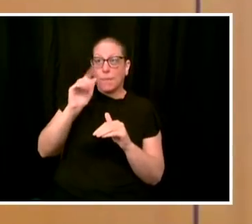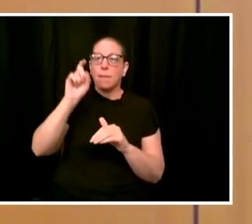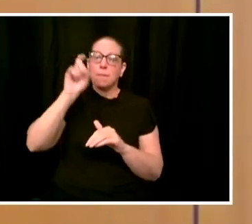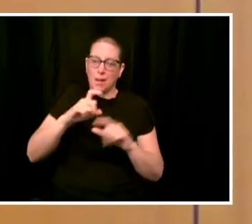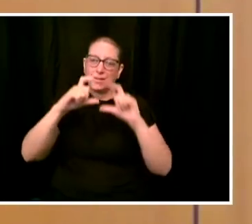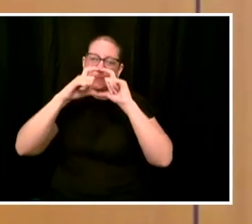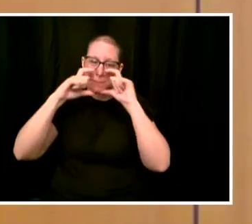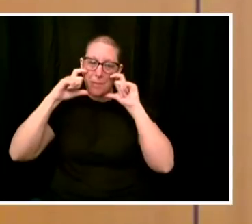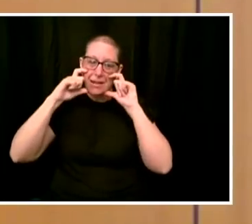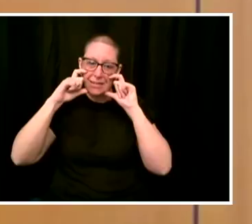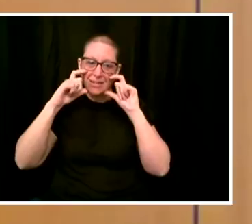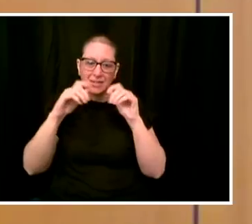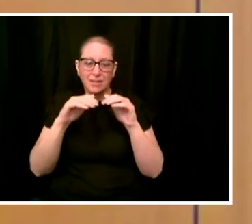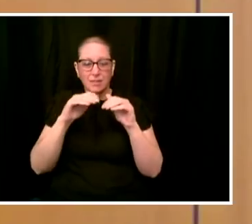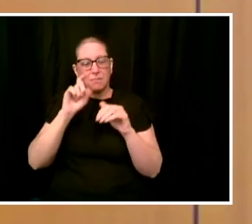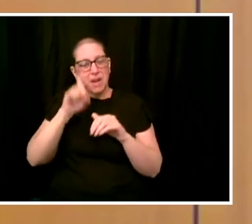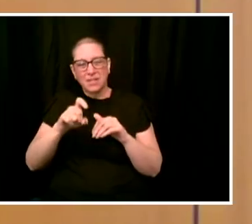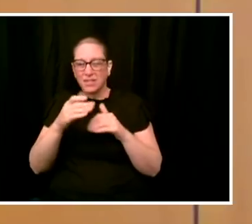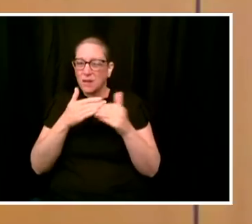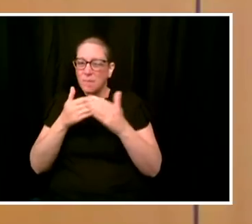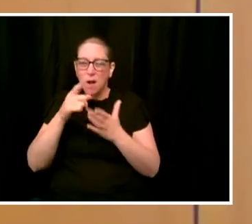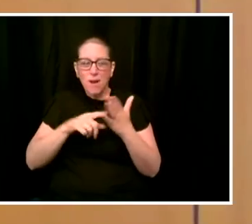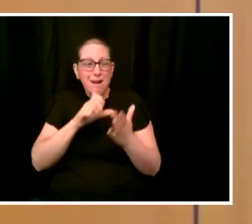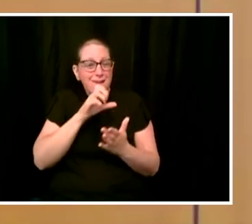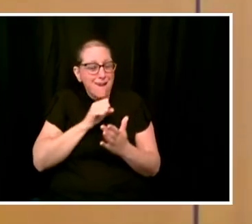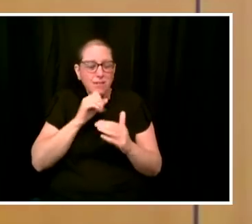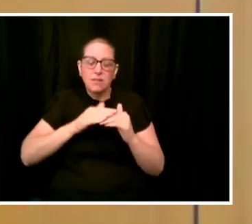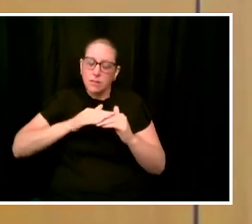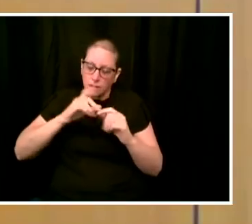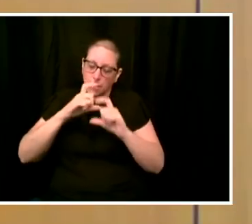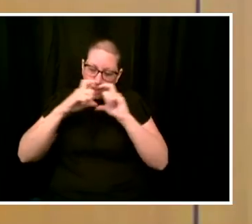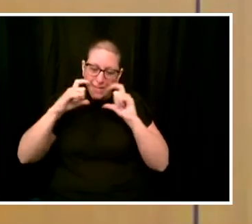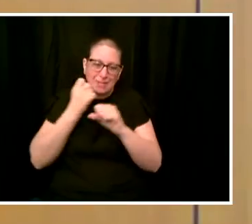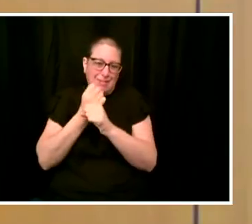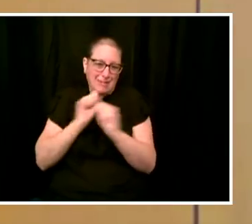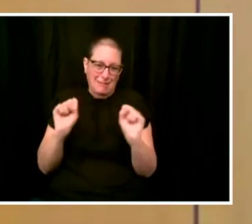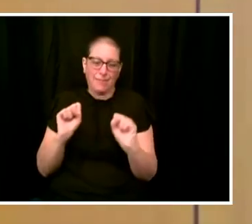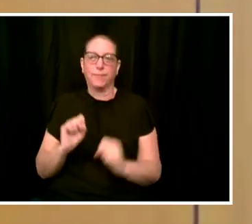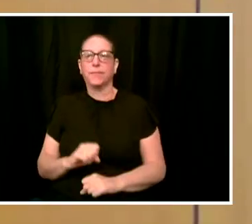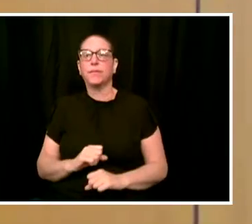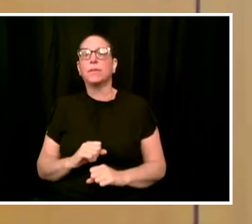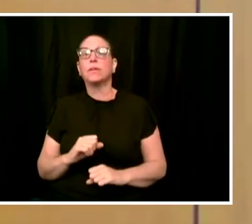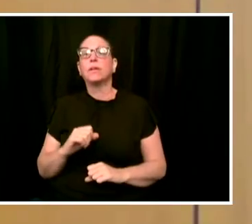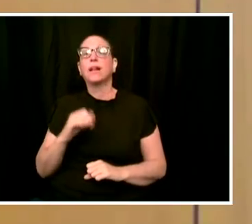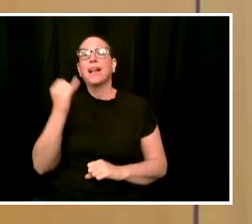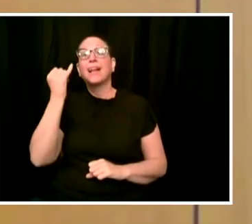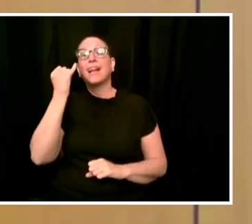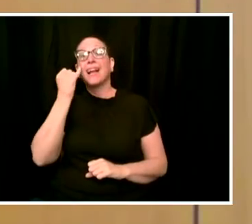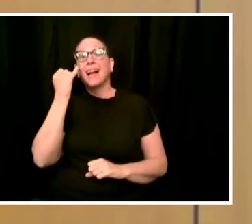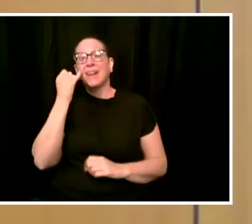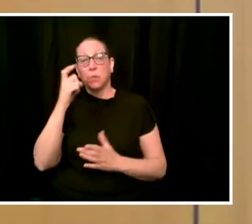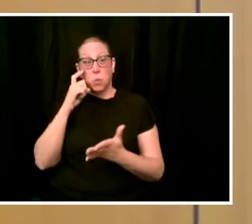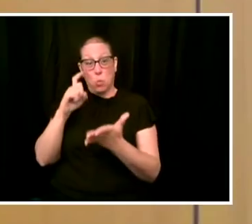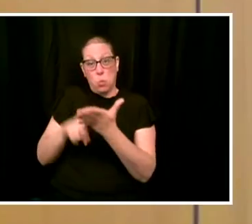F COVERINGS. ENWH A PARENT HAS A CHILD WITH SYMPTOMS THAT MAY BE CONSISTENT